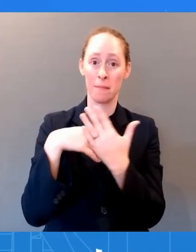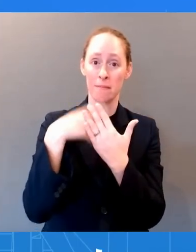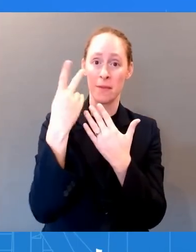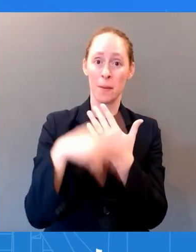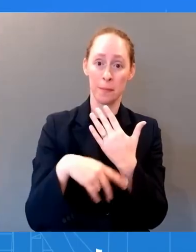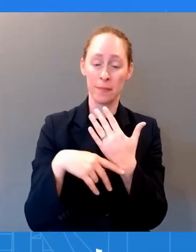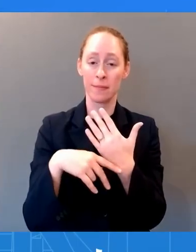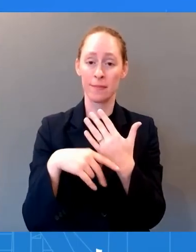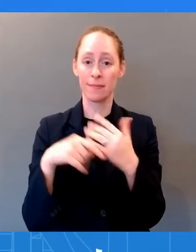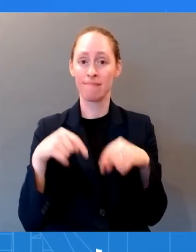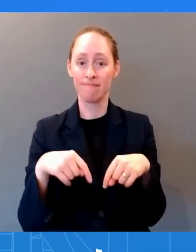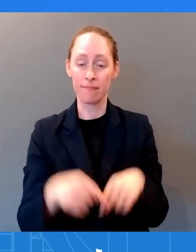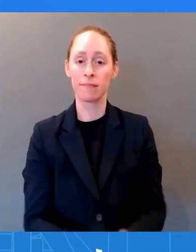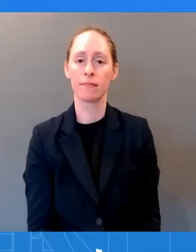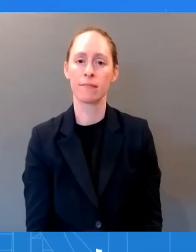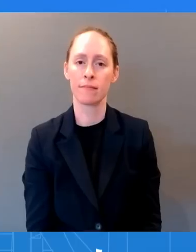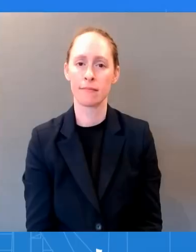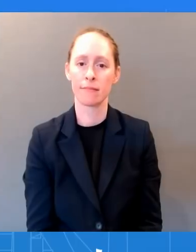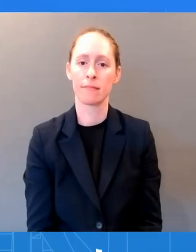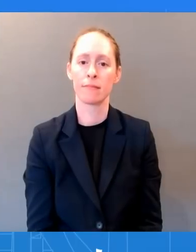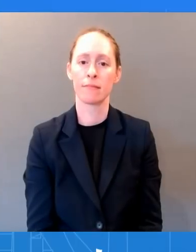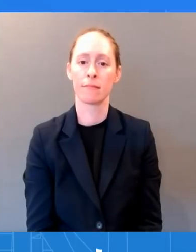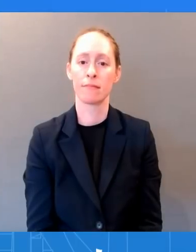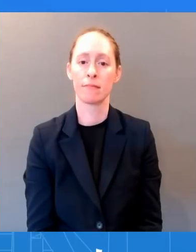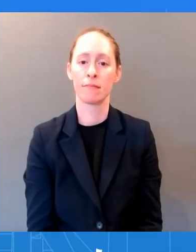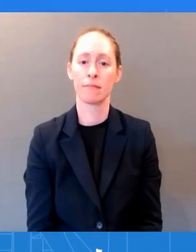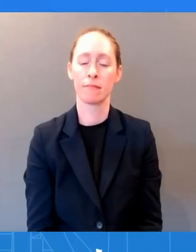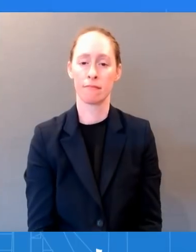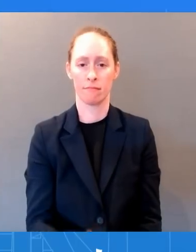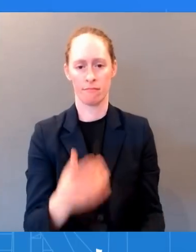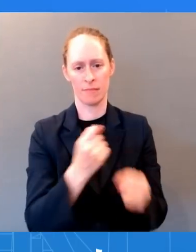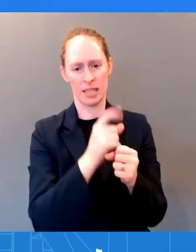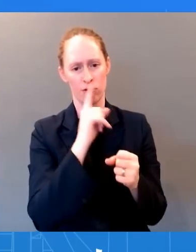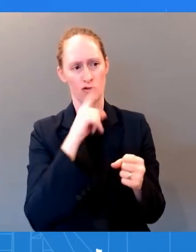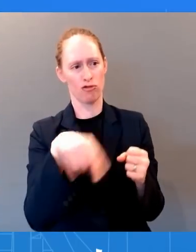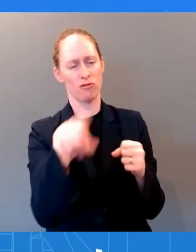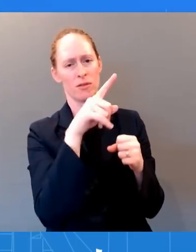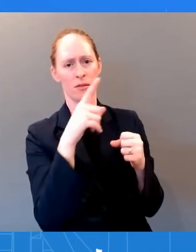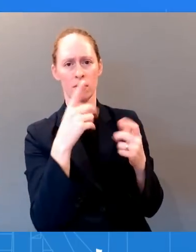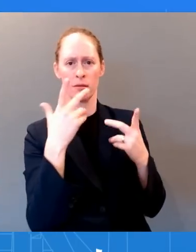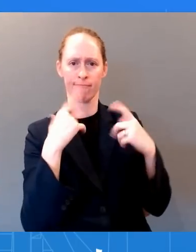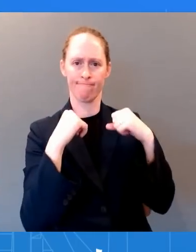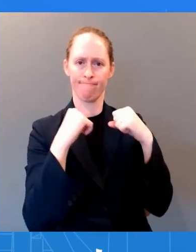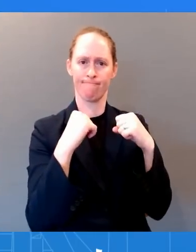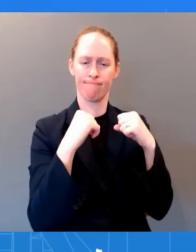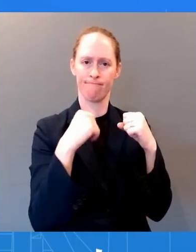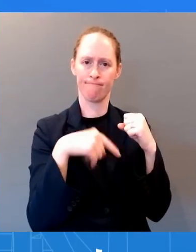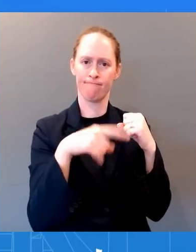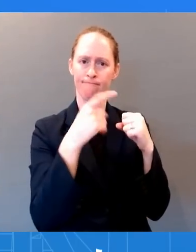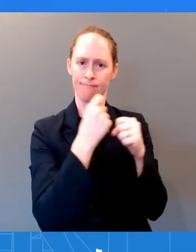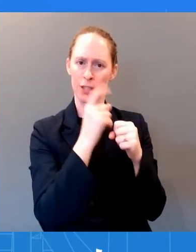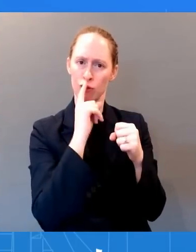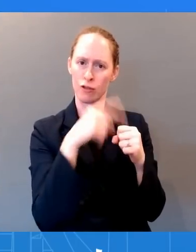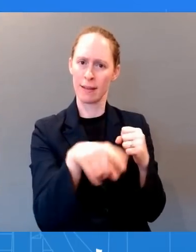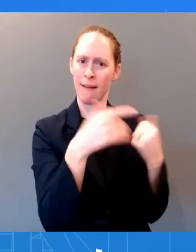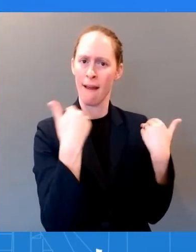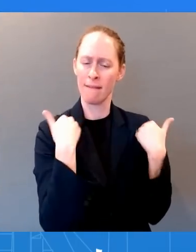getting the security that they need. But, look, one of the things that I do want to say is that, you know, this -- the Biden administration --